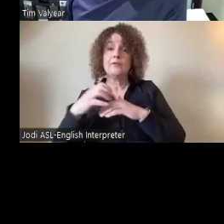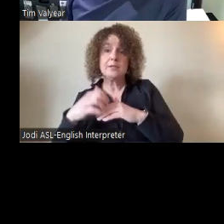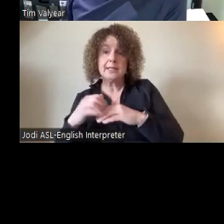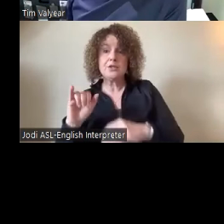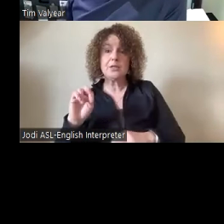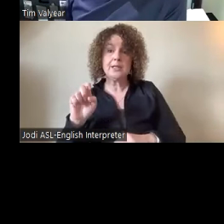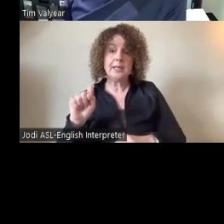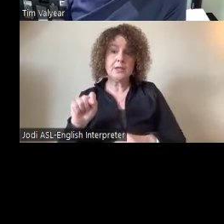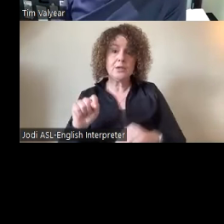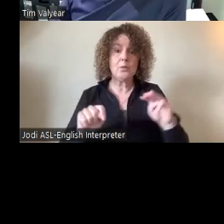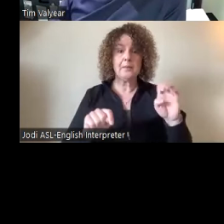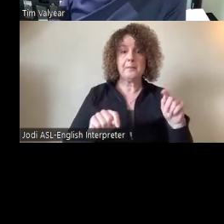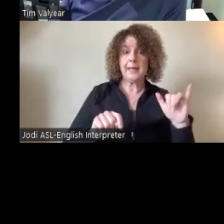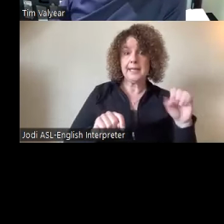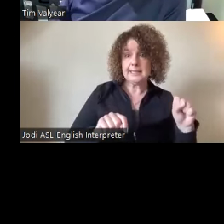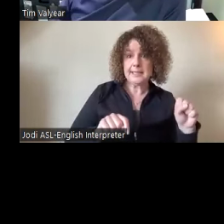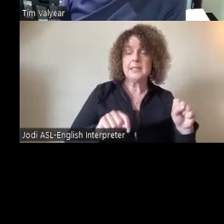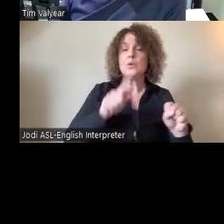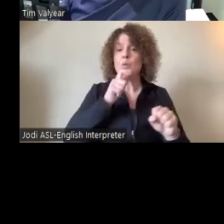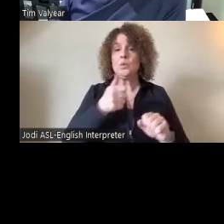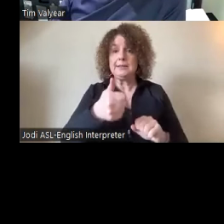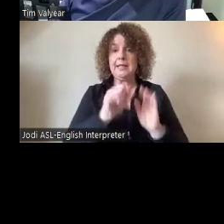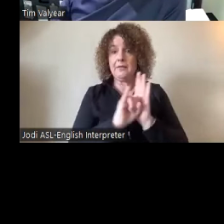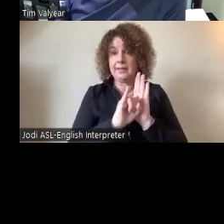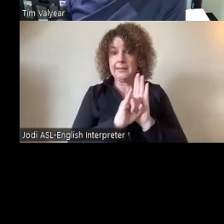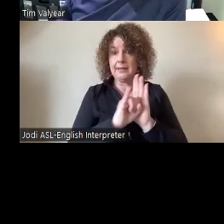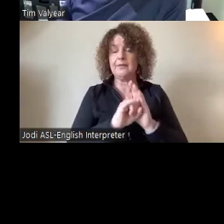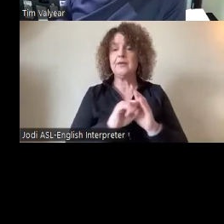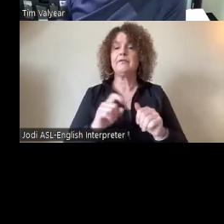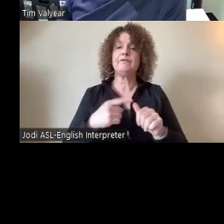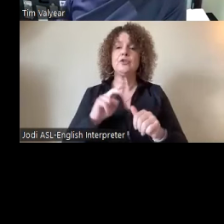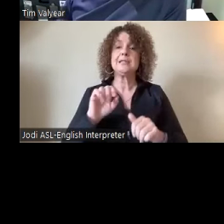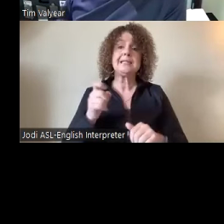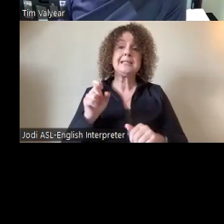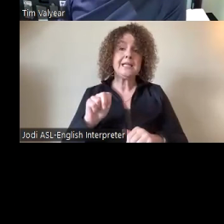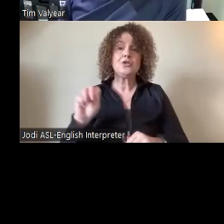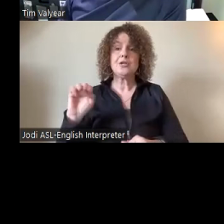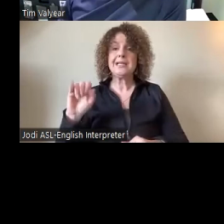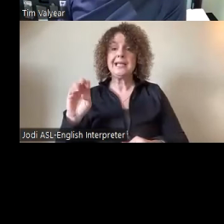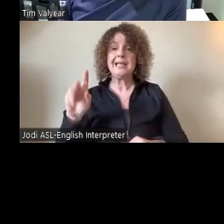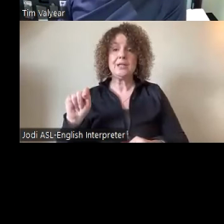individuals as